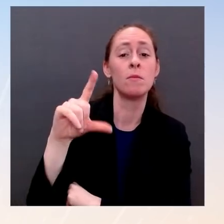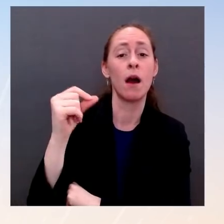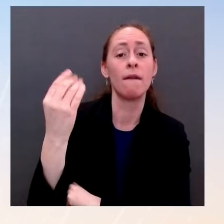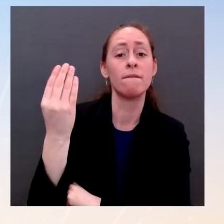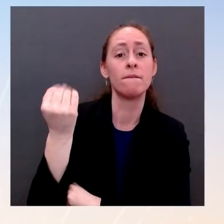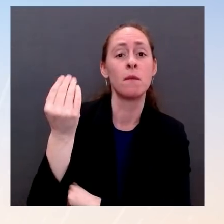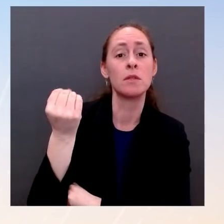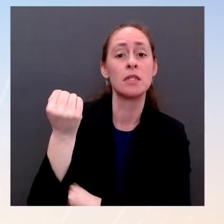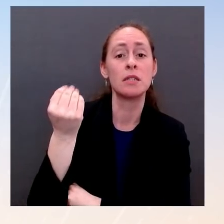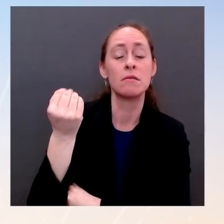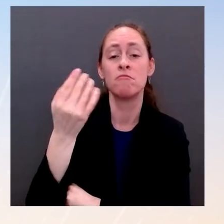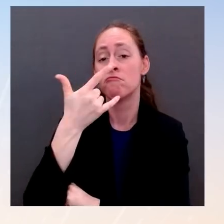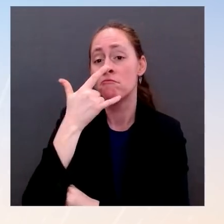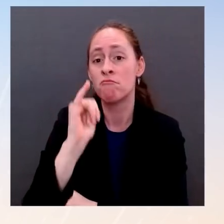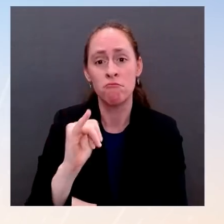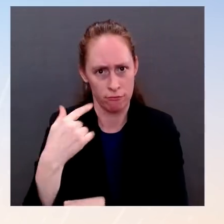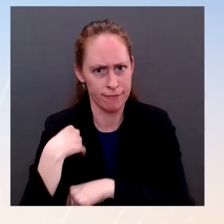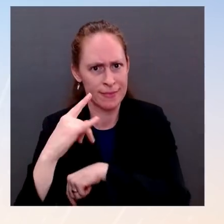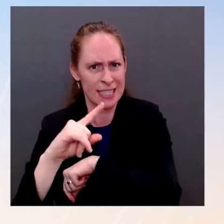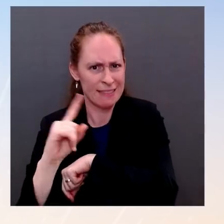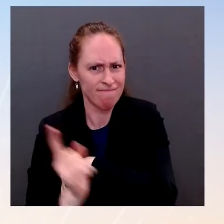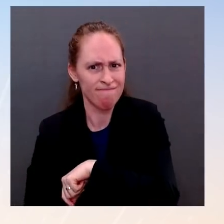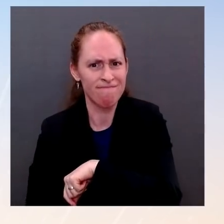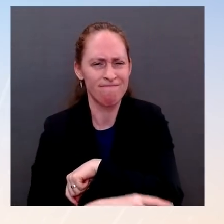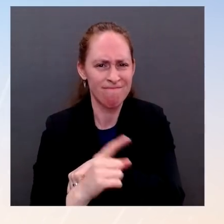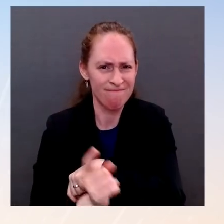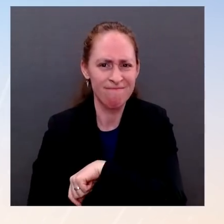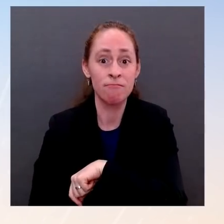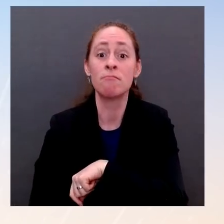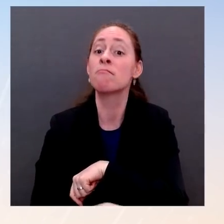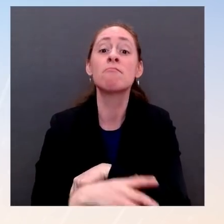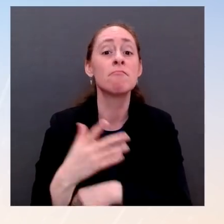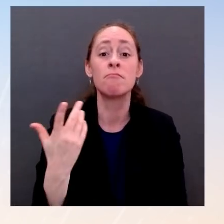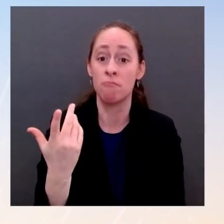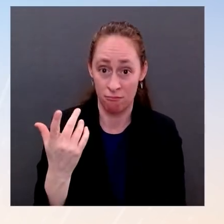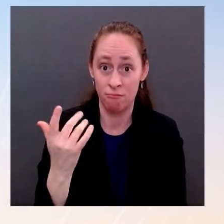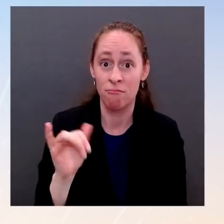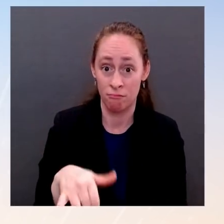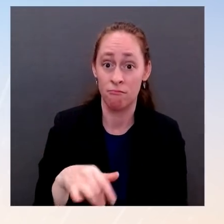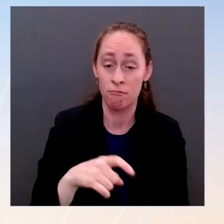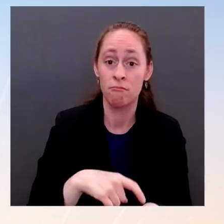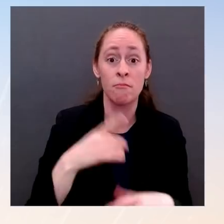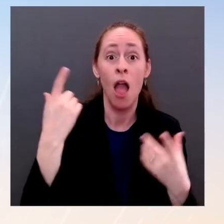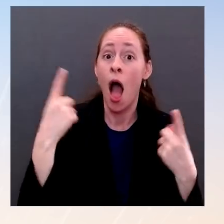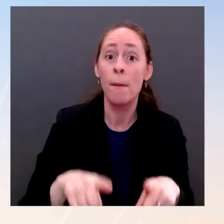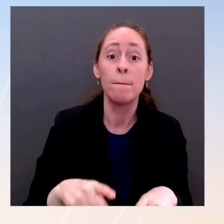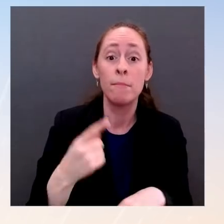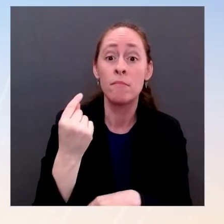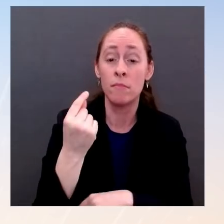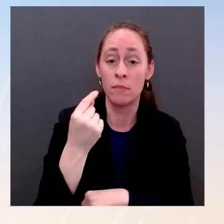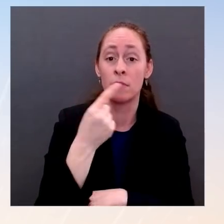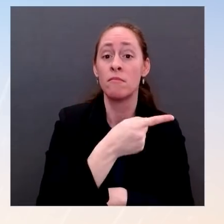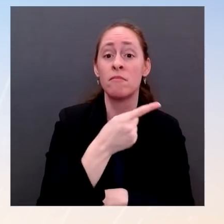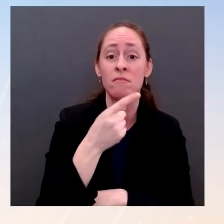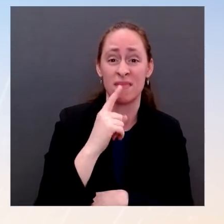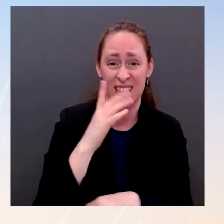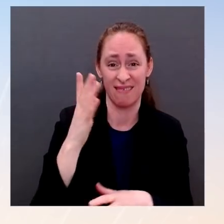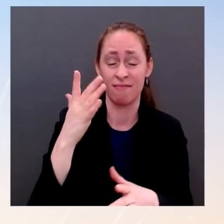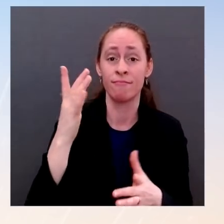We saw a weakening of the ruble by up to 50 percent. We saw Russia spend 25 percent of its foreign reserves in a futile attempt to defend the ruble.